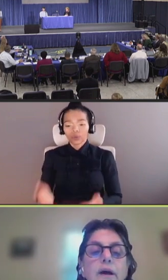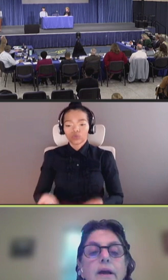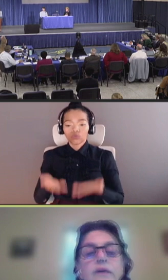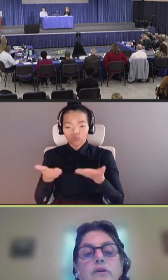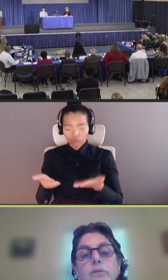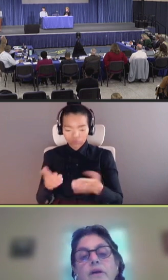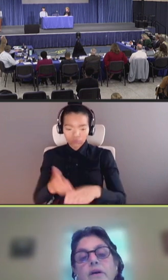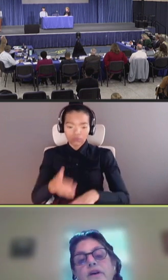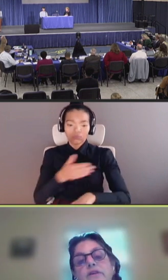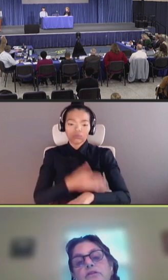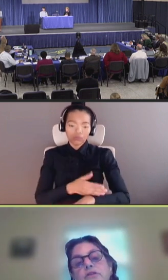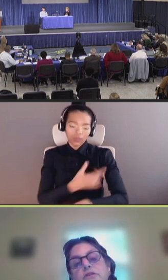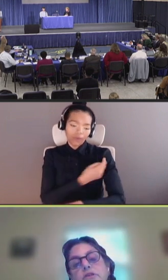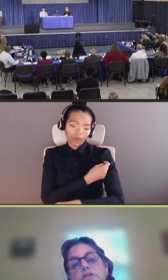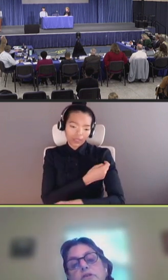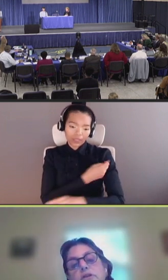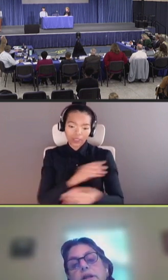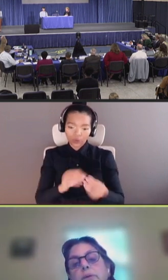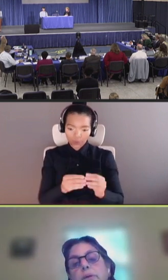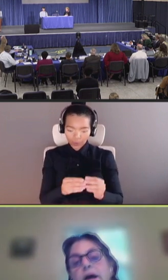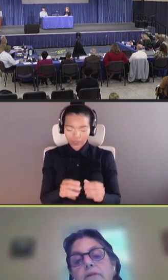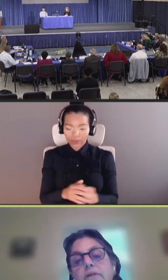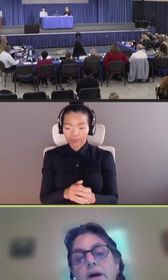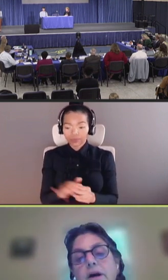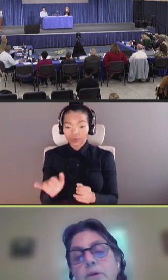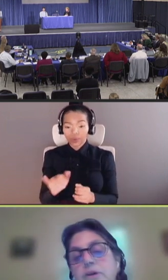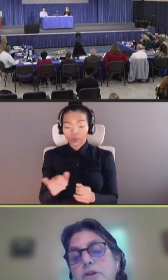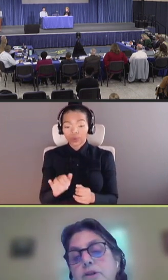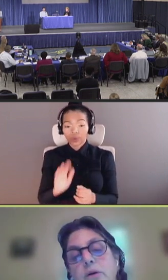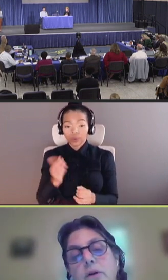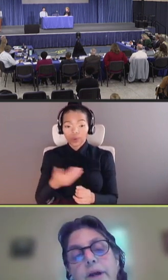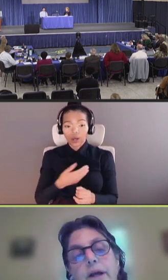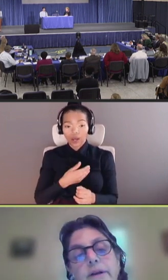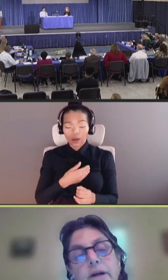In terms of our Infectious Diseases Clinic, we have -- which is co-located next to our